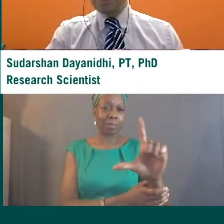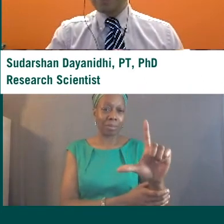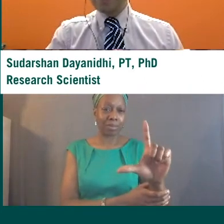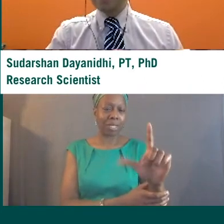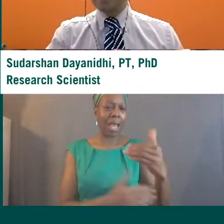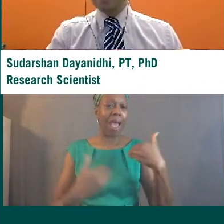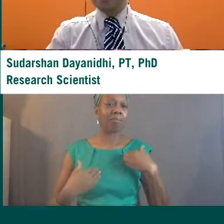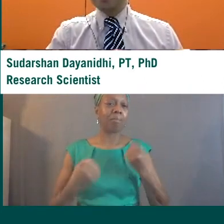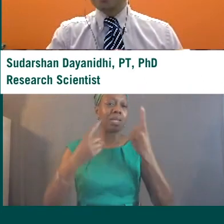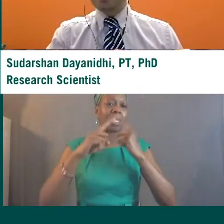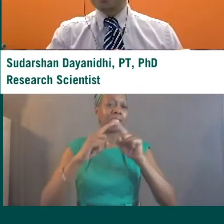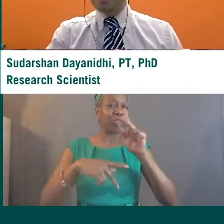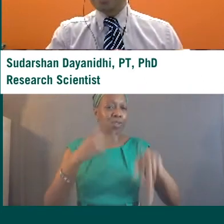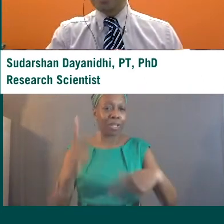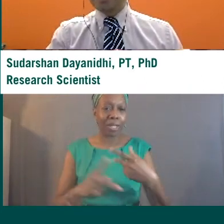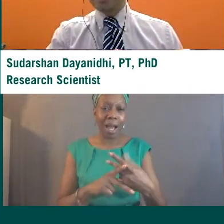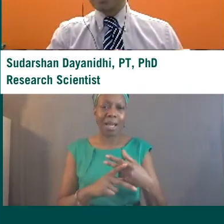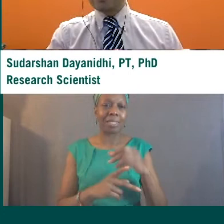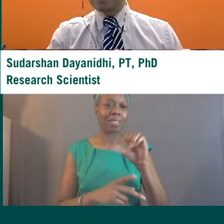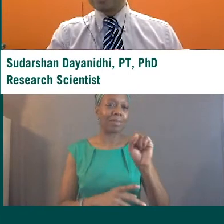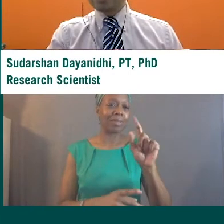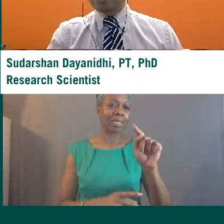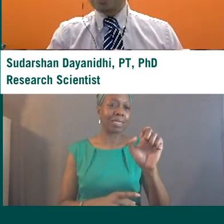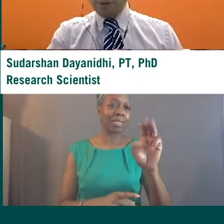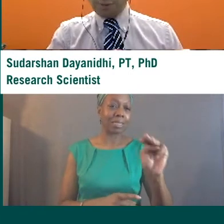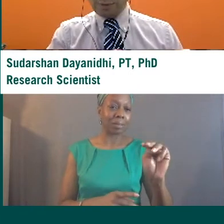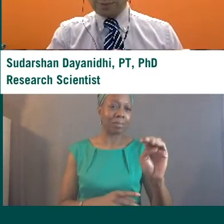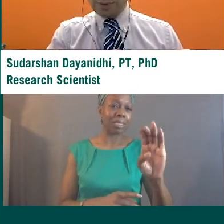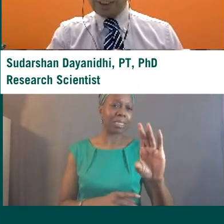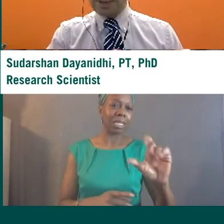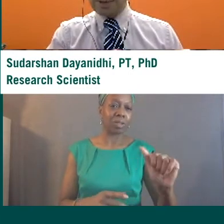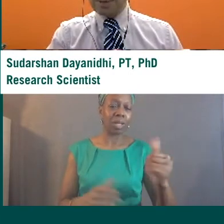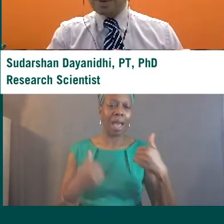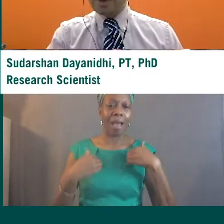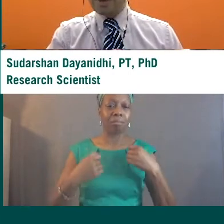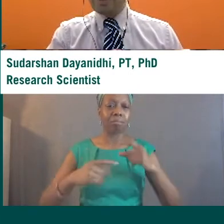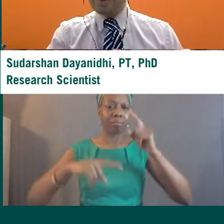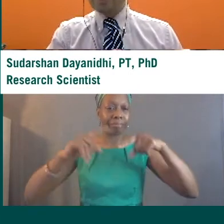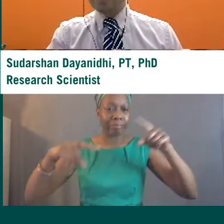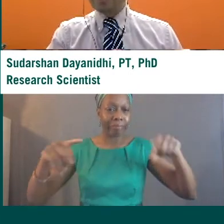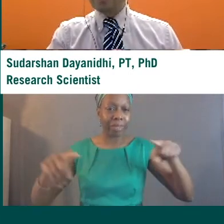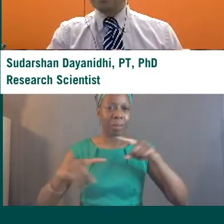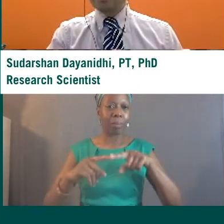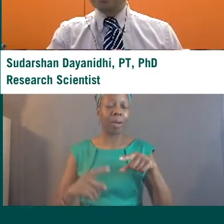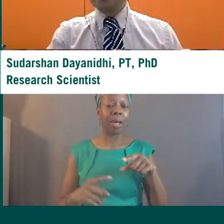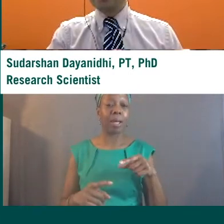meaning that the muscles are not growing properly. And due to the improper growth of the muscle,